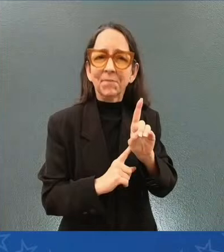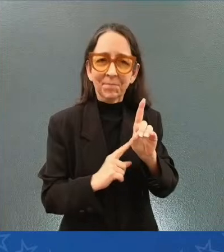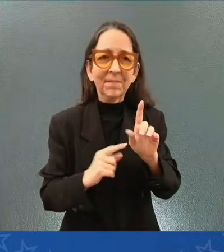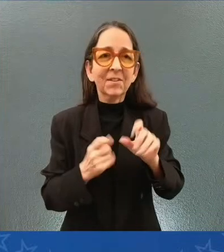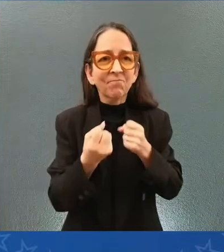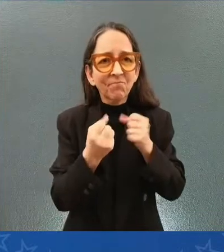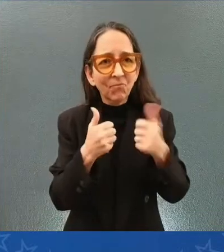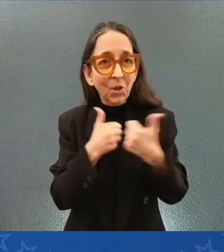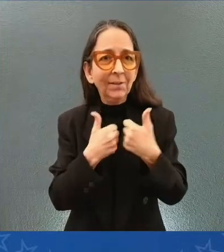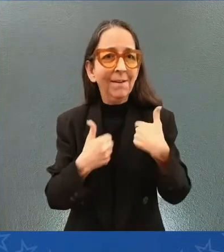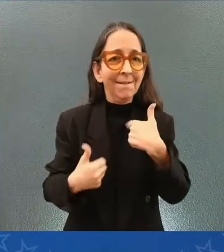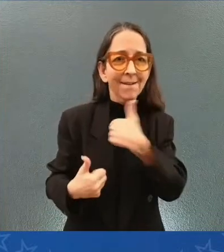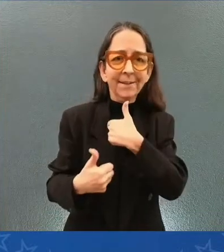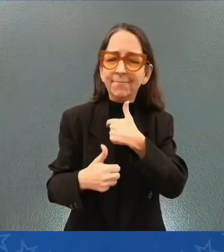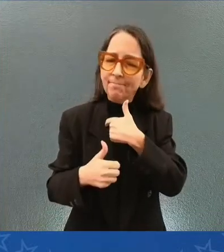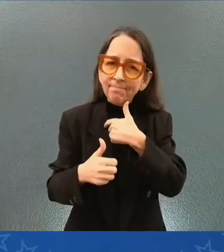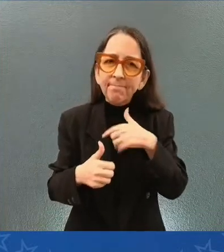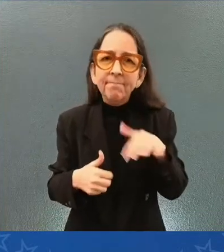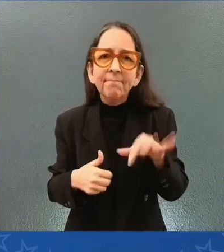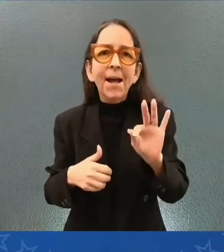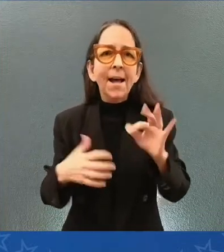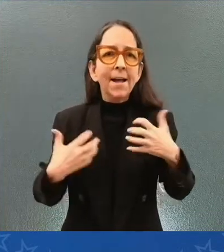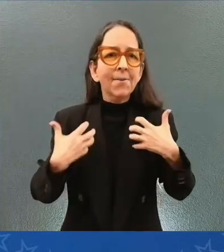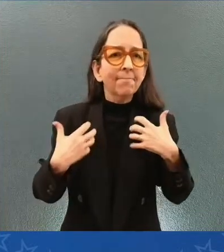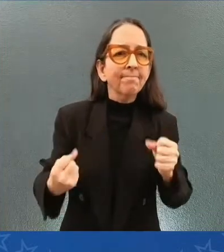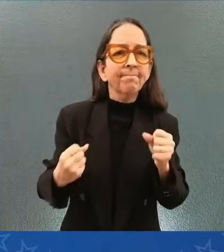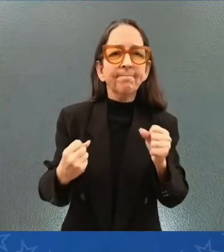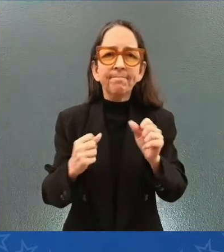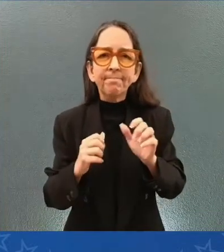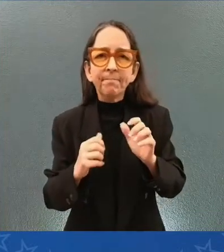and remind us of the power of American possibilities.